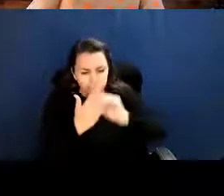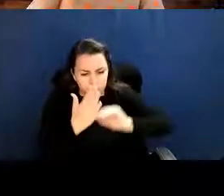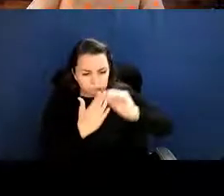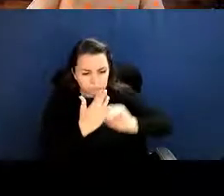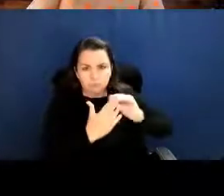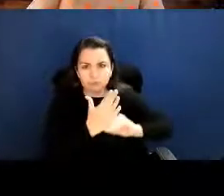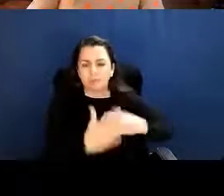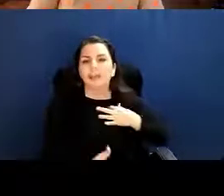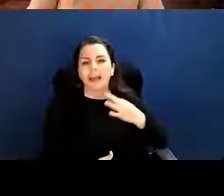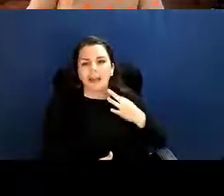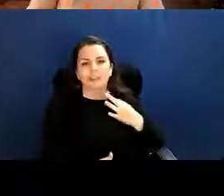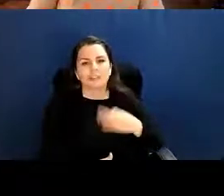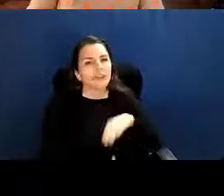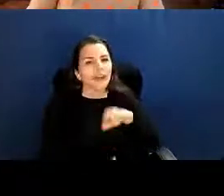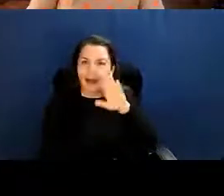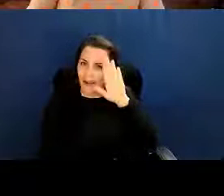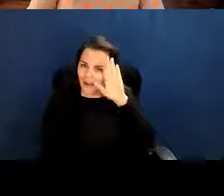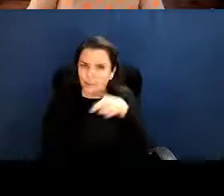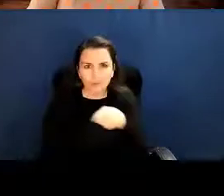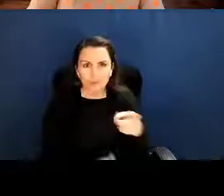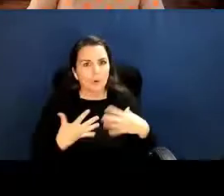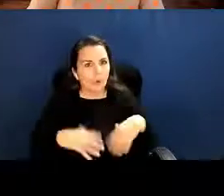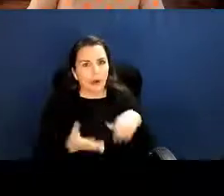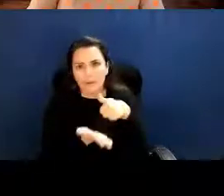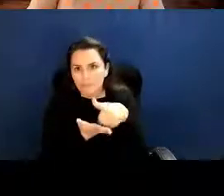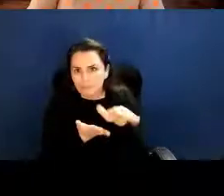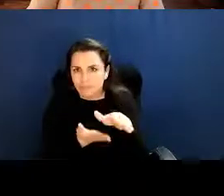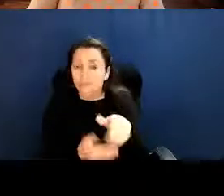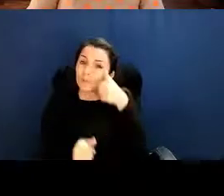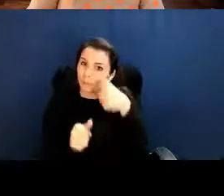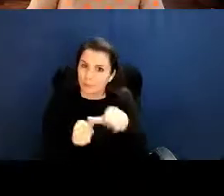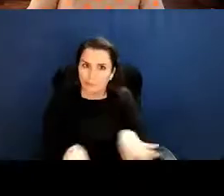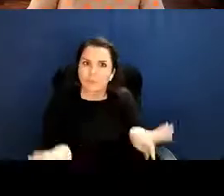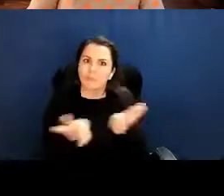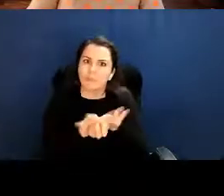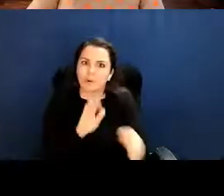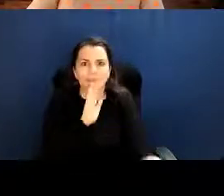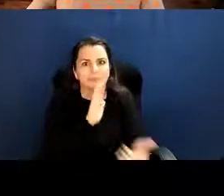so make sure you've included this documentation about eligibility in your application.